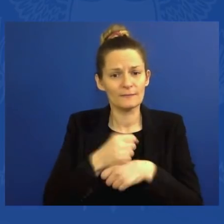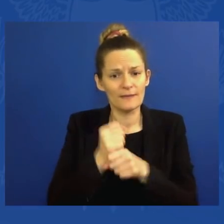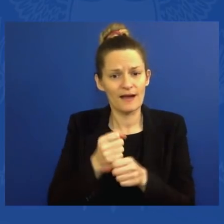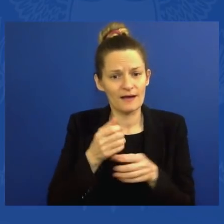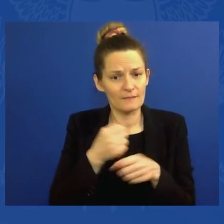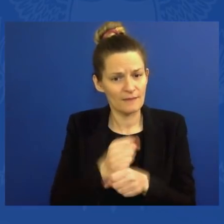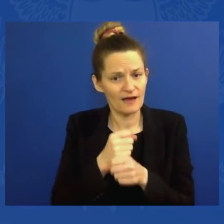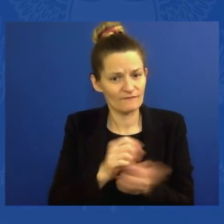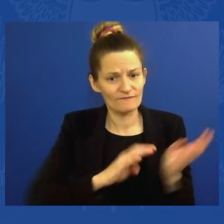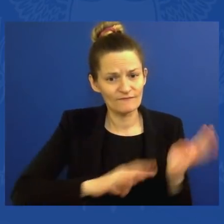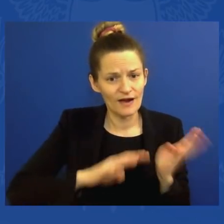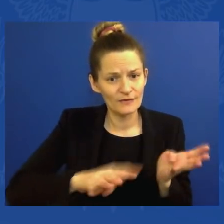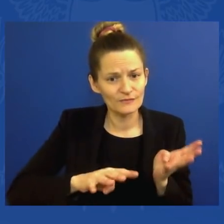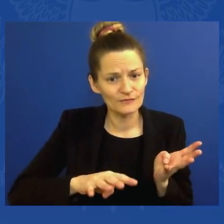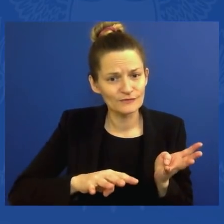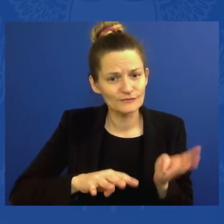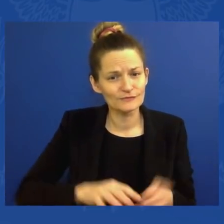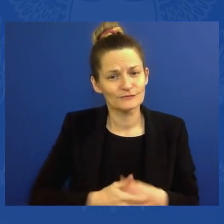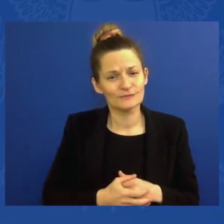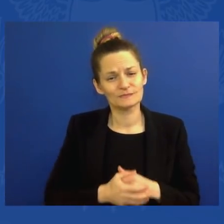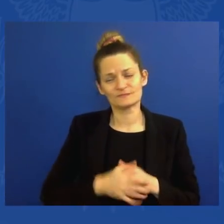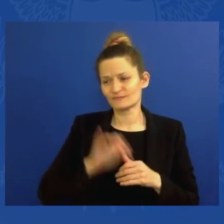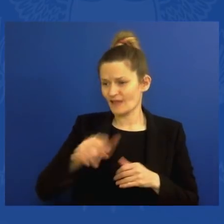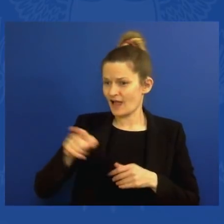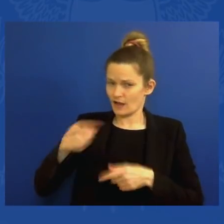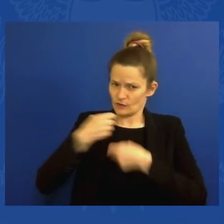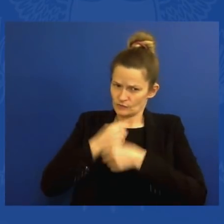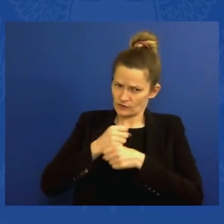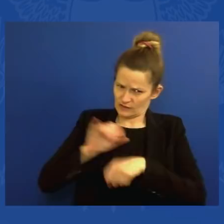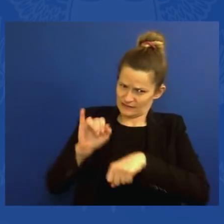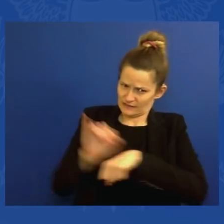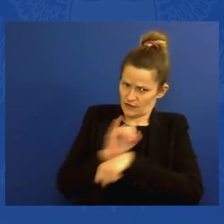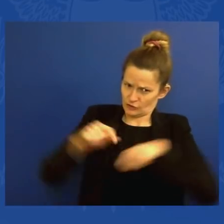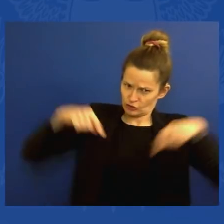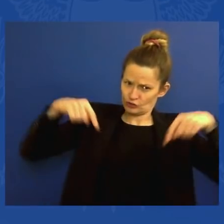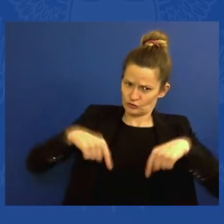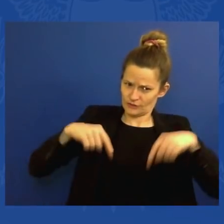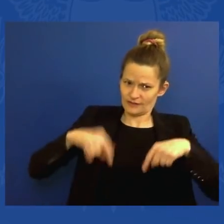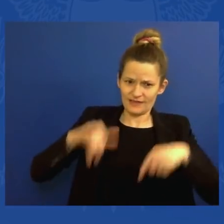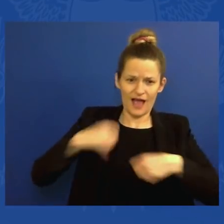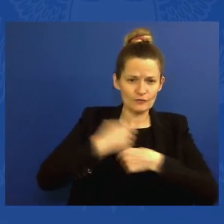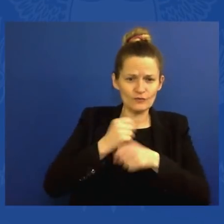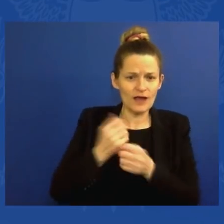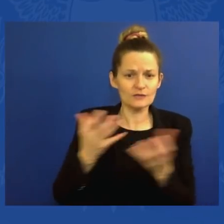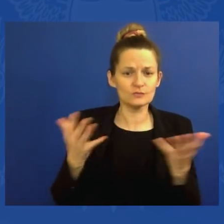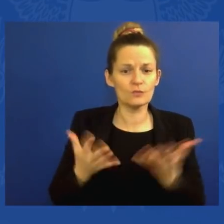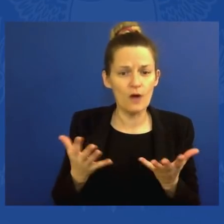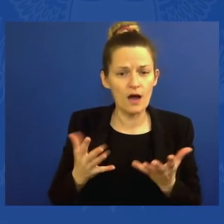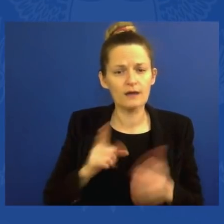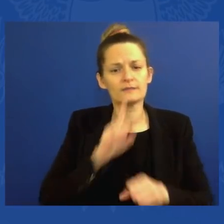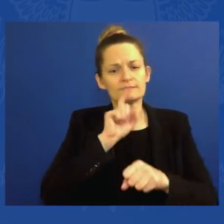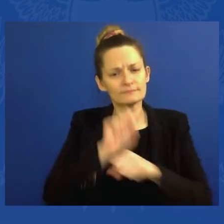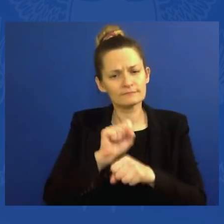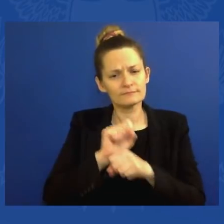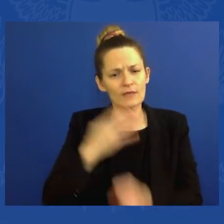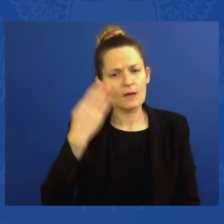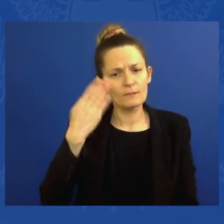also means investing in skilled blue collar training, and the IBEW is proud to partner with Siemens